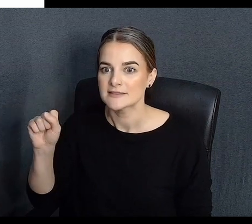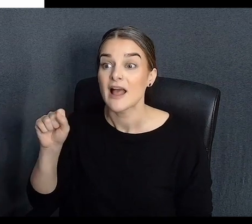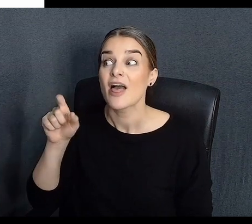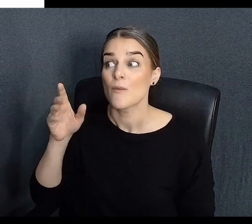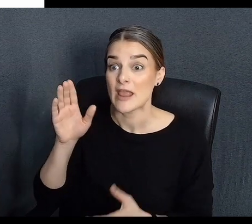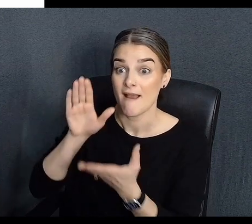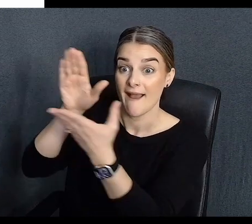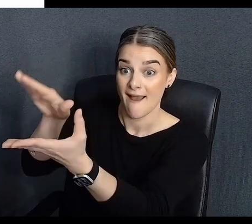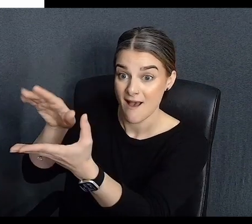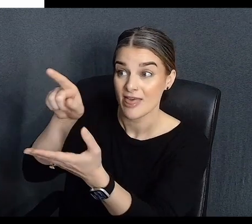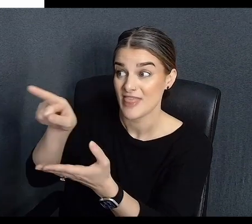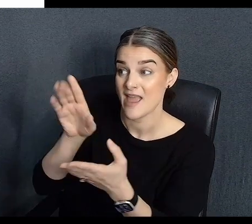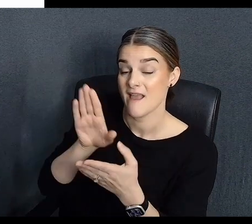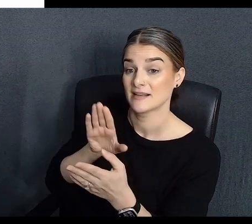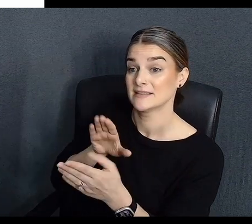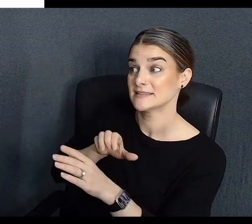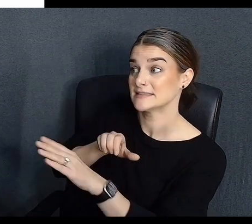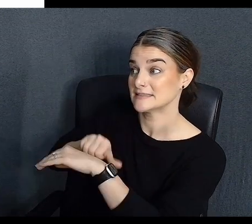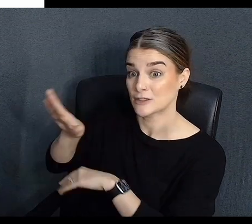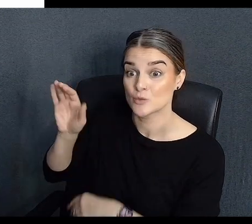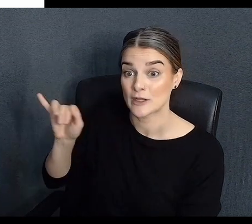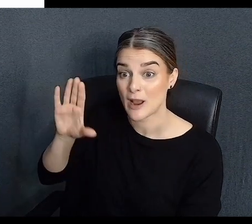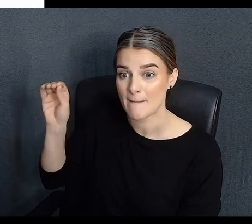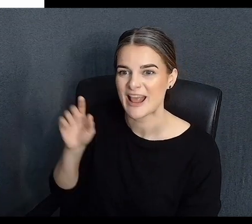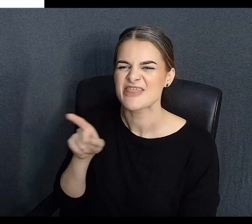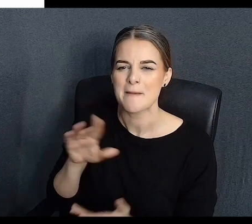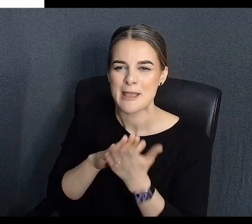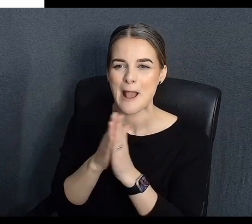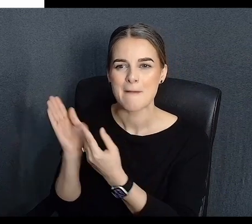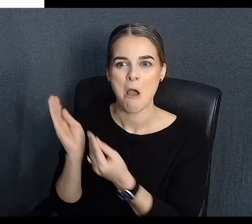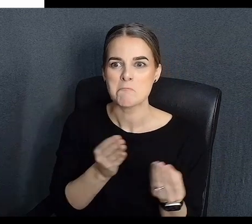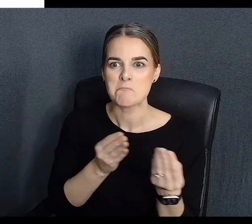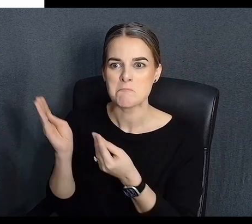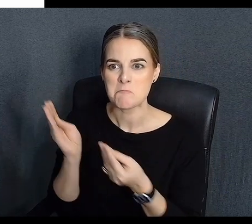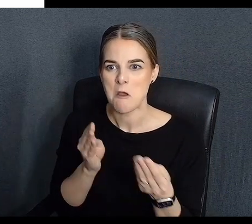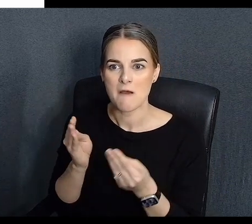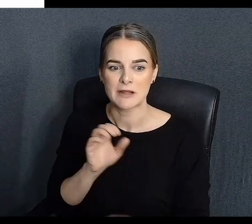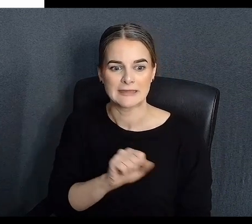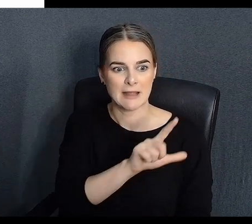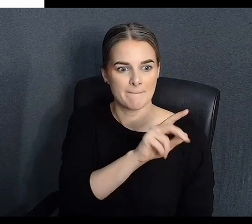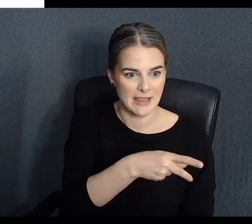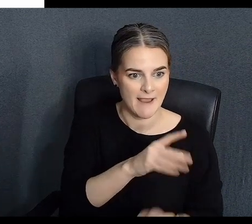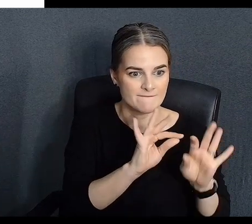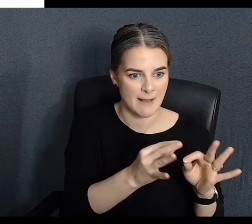So they tend to act as a go between the SLP, the family, the individual and the medical insurance,